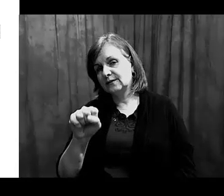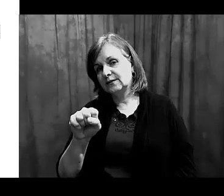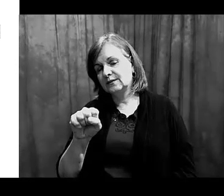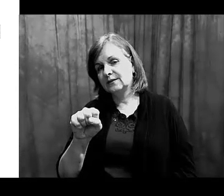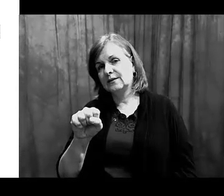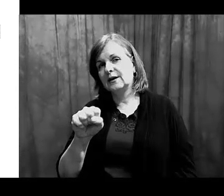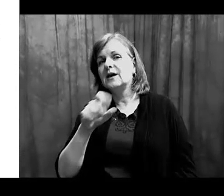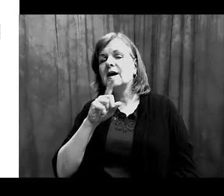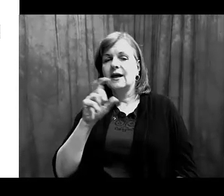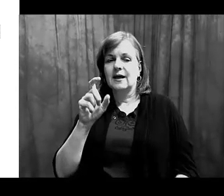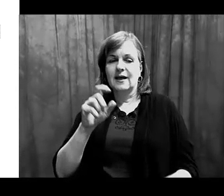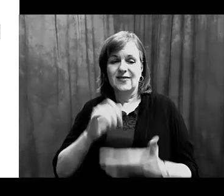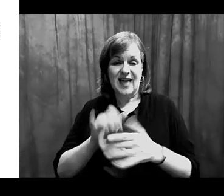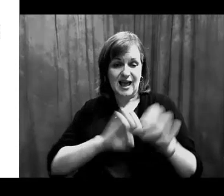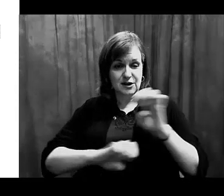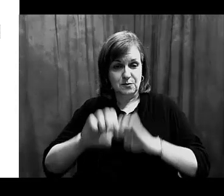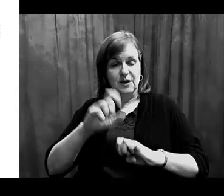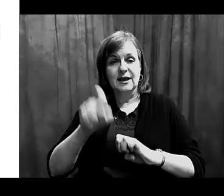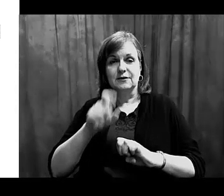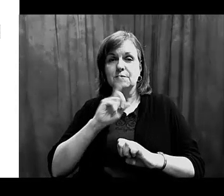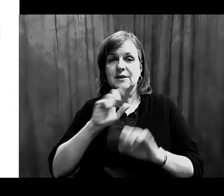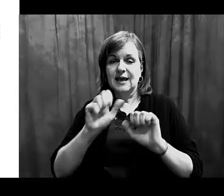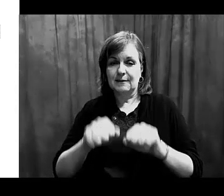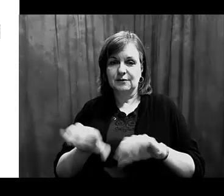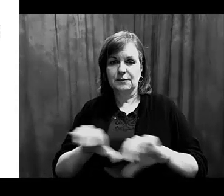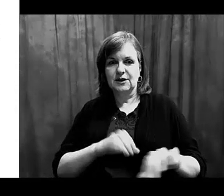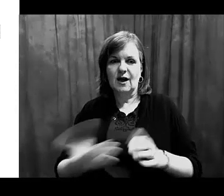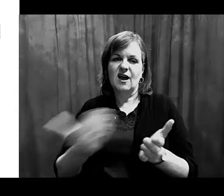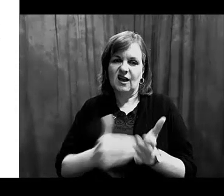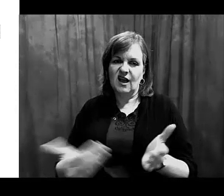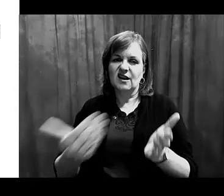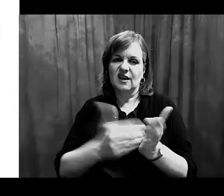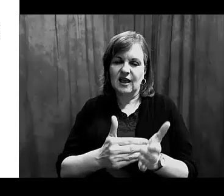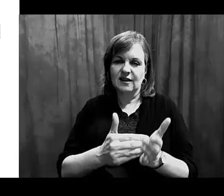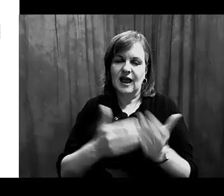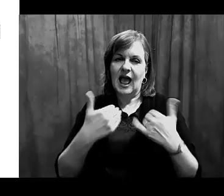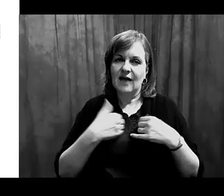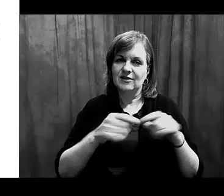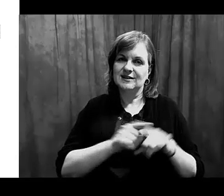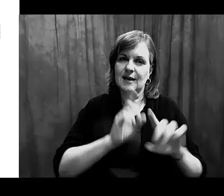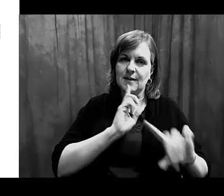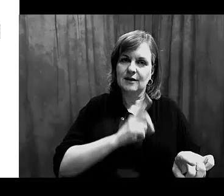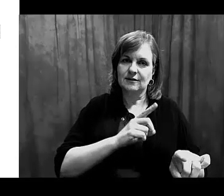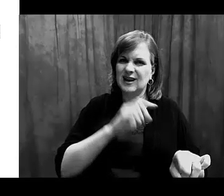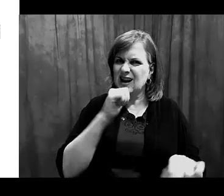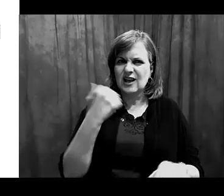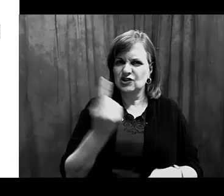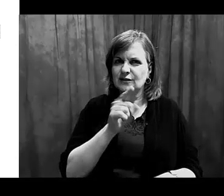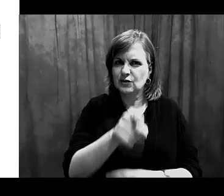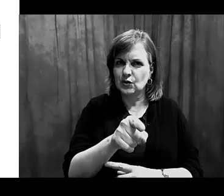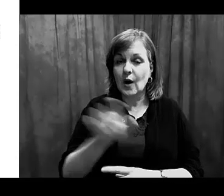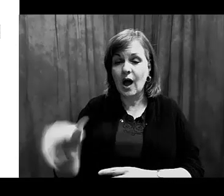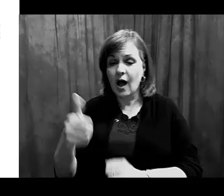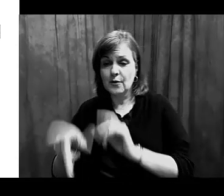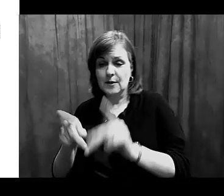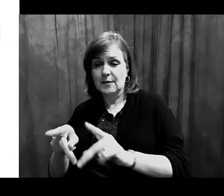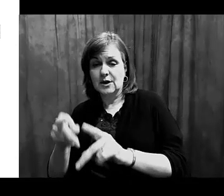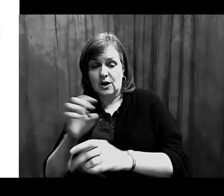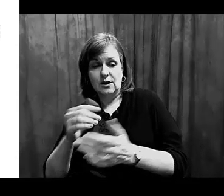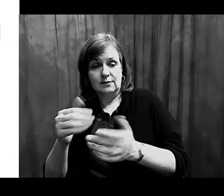you have to be able to do this again and again and again and get the same answer and not just you - but anybody that wants to repeat